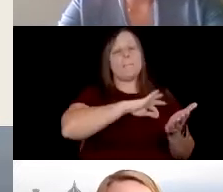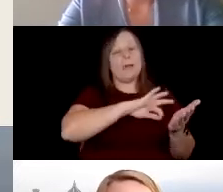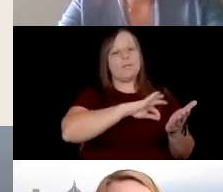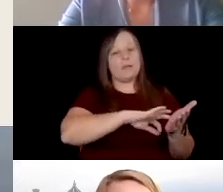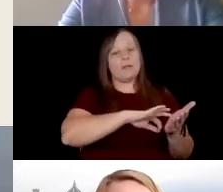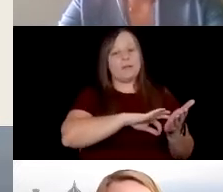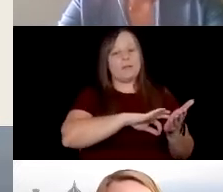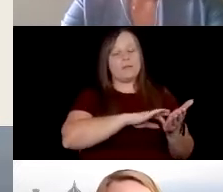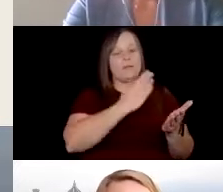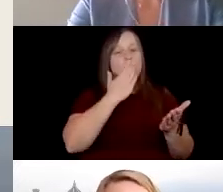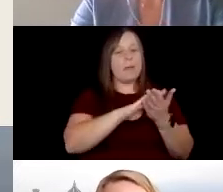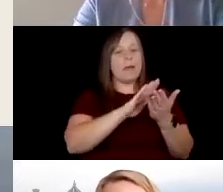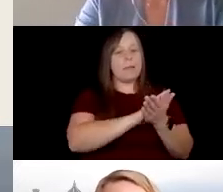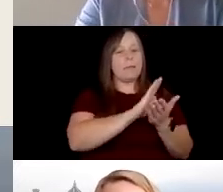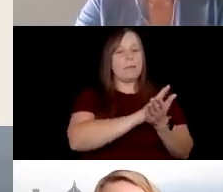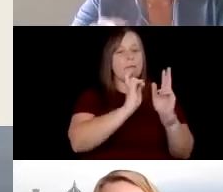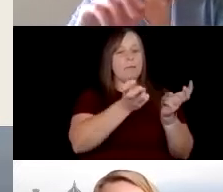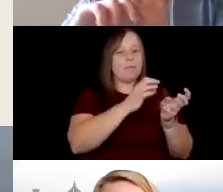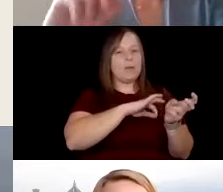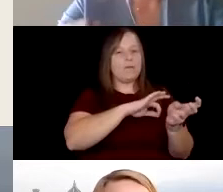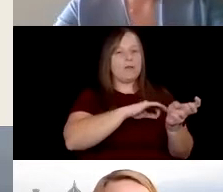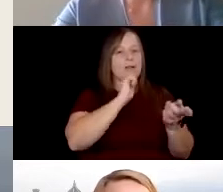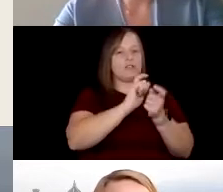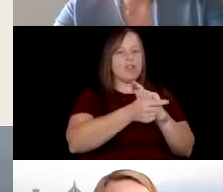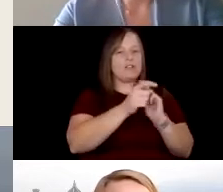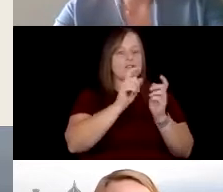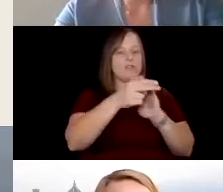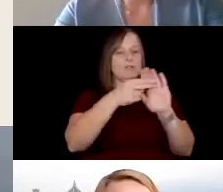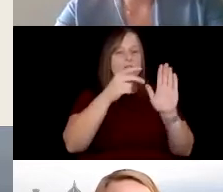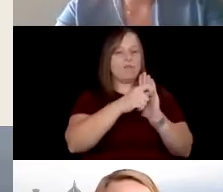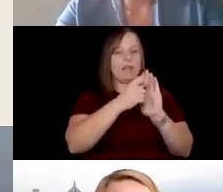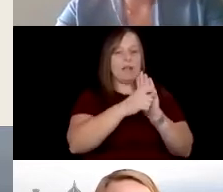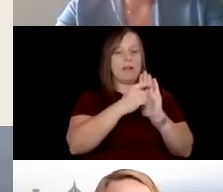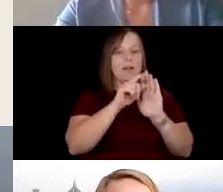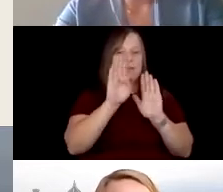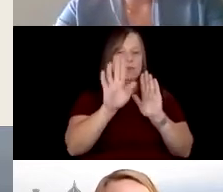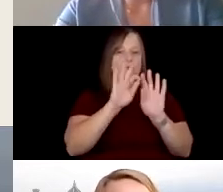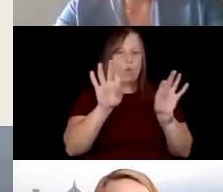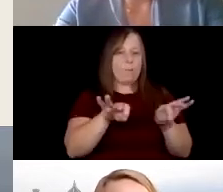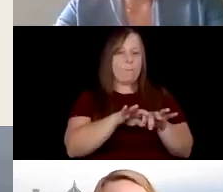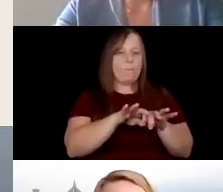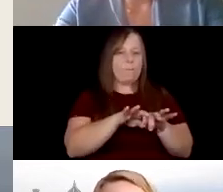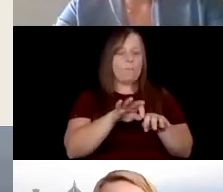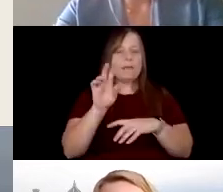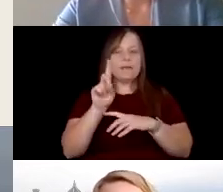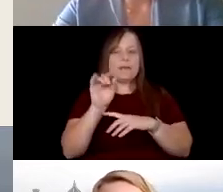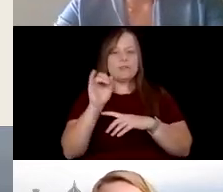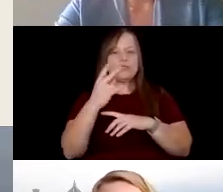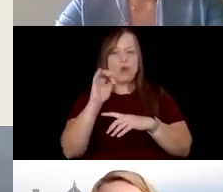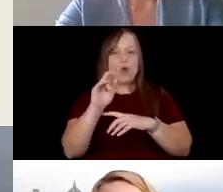a bad paper discharge, but what it's not gonna do is it's not gonna change the actual status that's written on your DD214, and a discharge upgrade will. If you get a discharge upgrade,